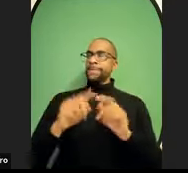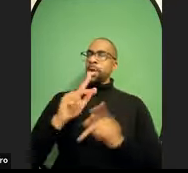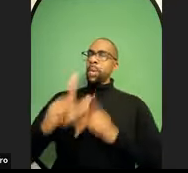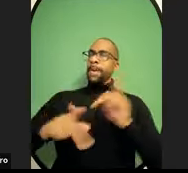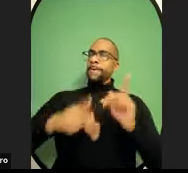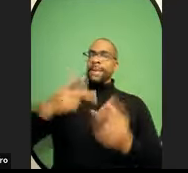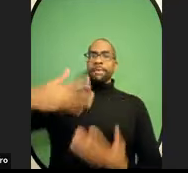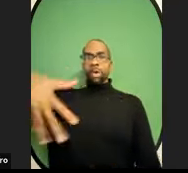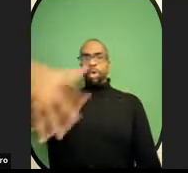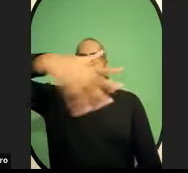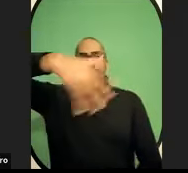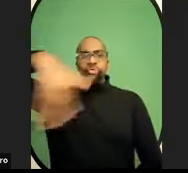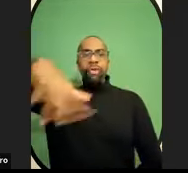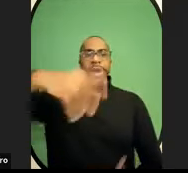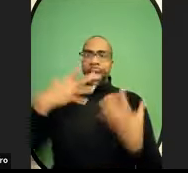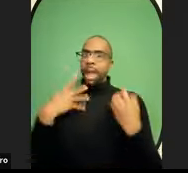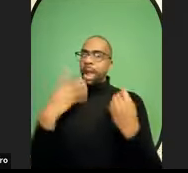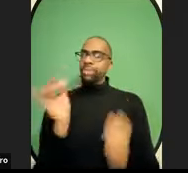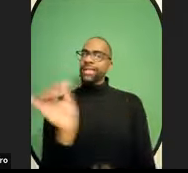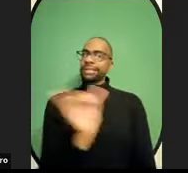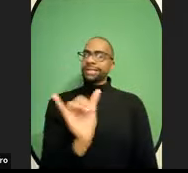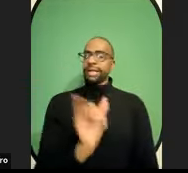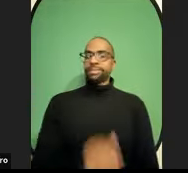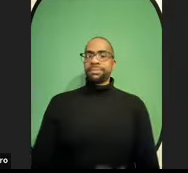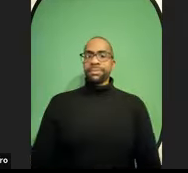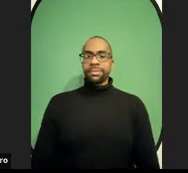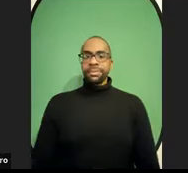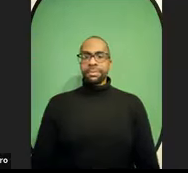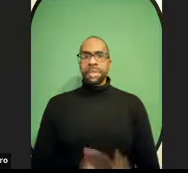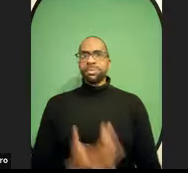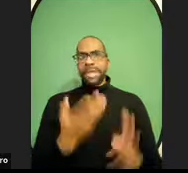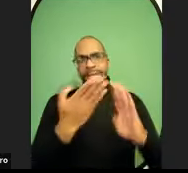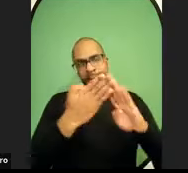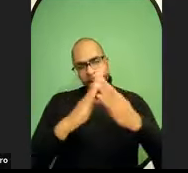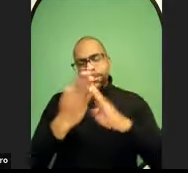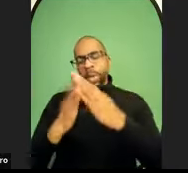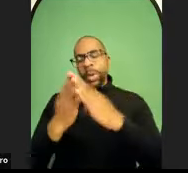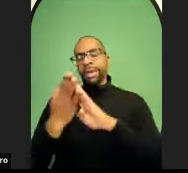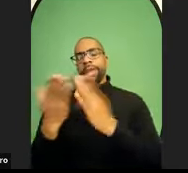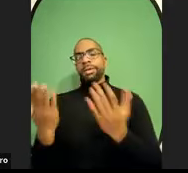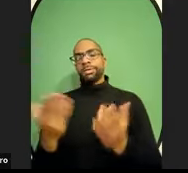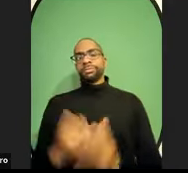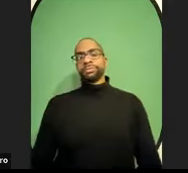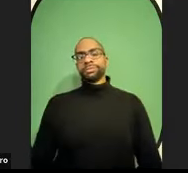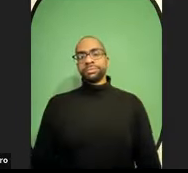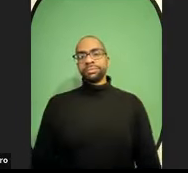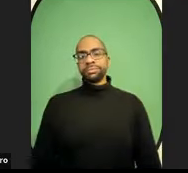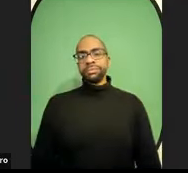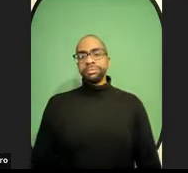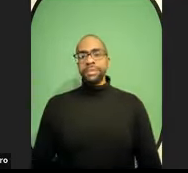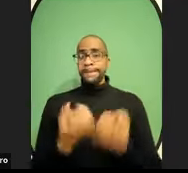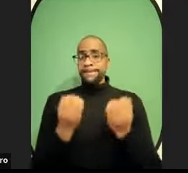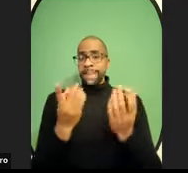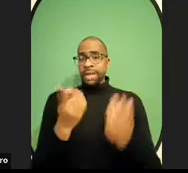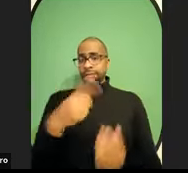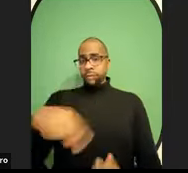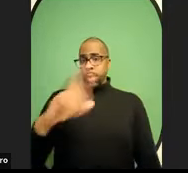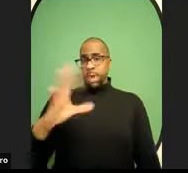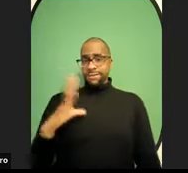keeping ourselves healthy it's about keeping the people around us healthy as well. s well s well. 100%. Yep, what's up s well. 100%. Yep, it's community right like you know a lot community right like you know a